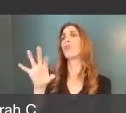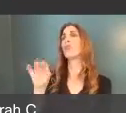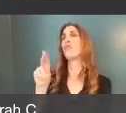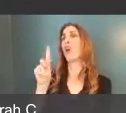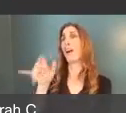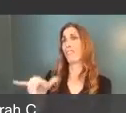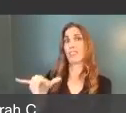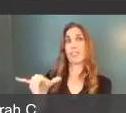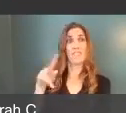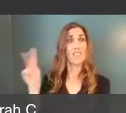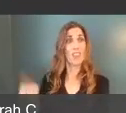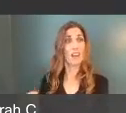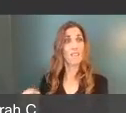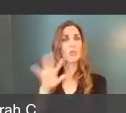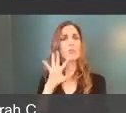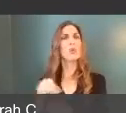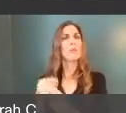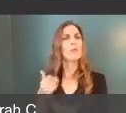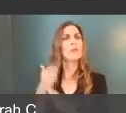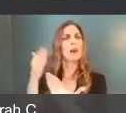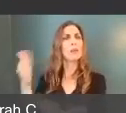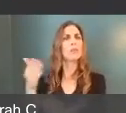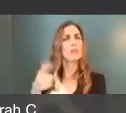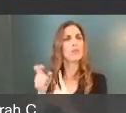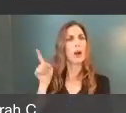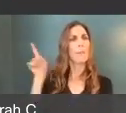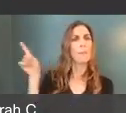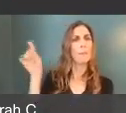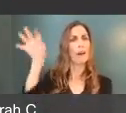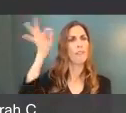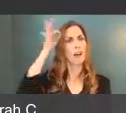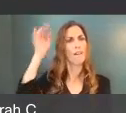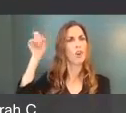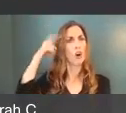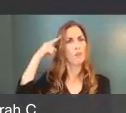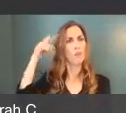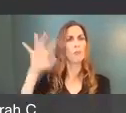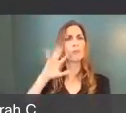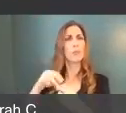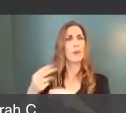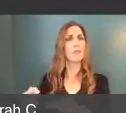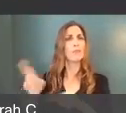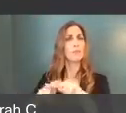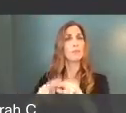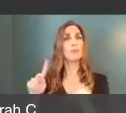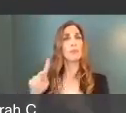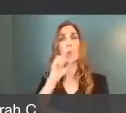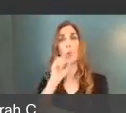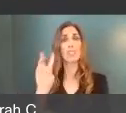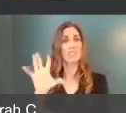recommendations from the federal government about increasing it to people over 65, he said that that